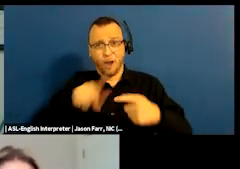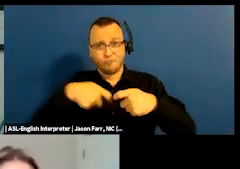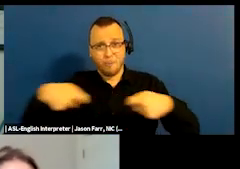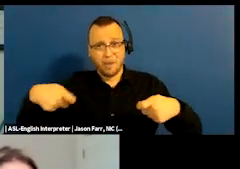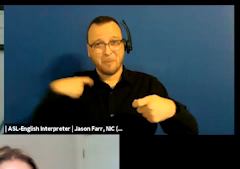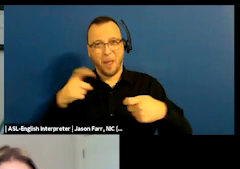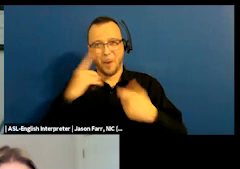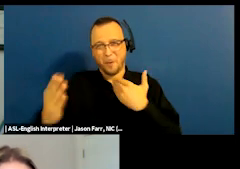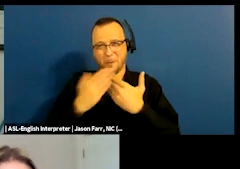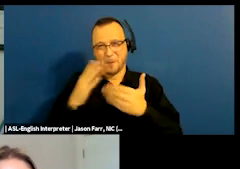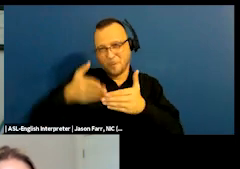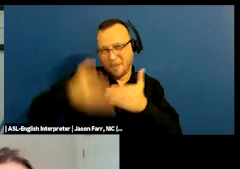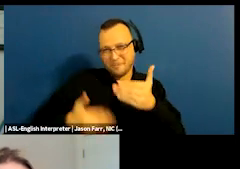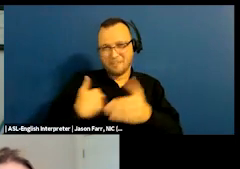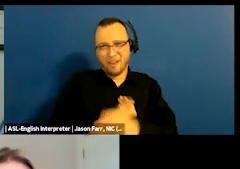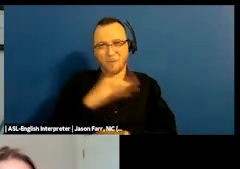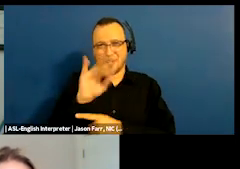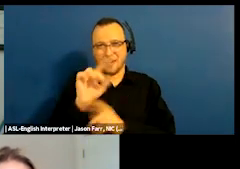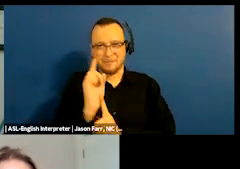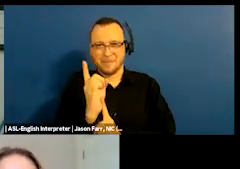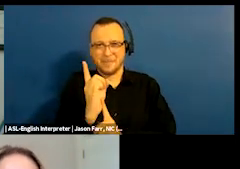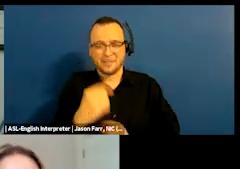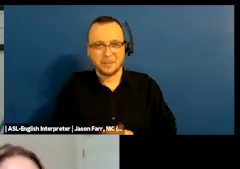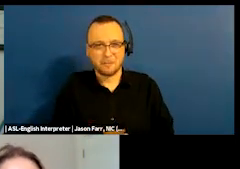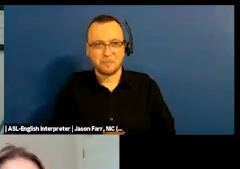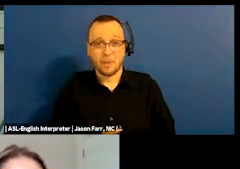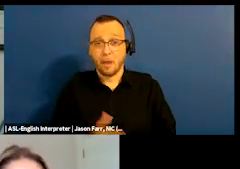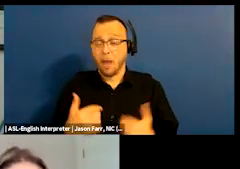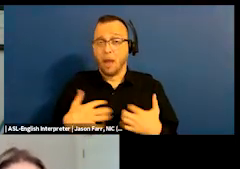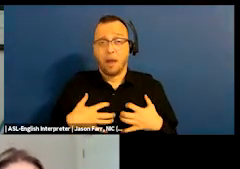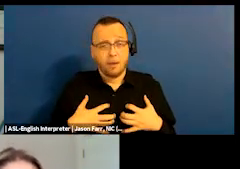Thank you.